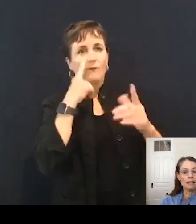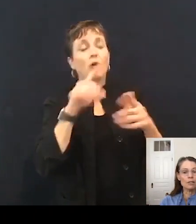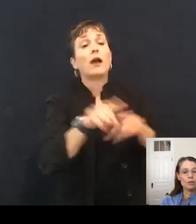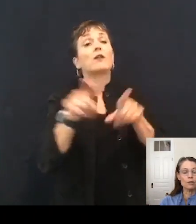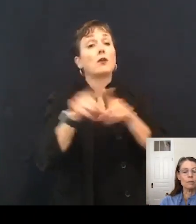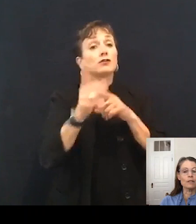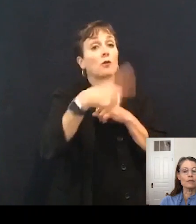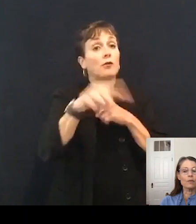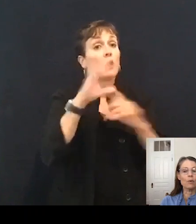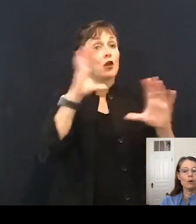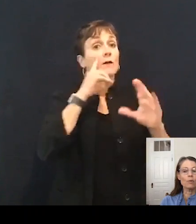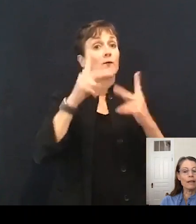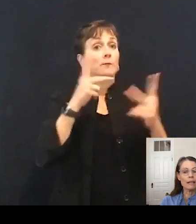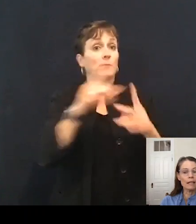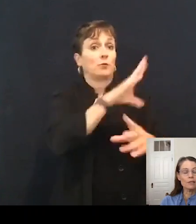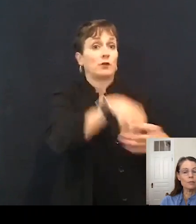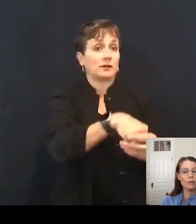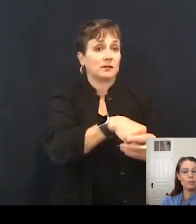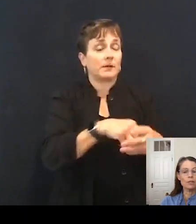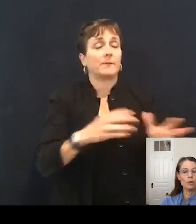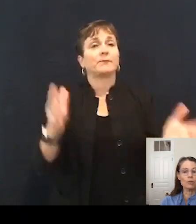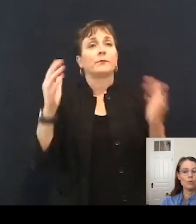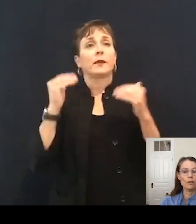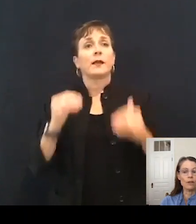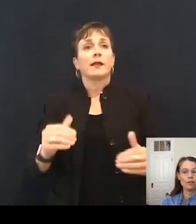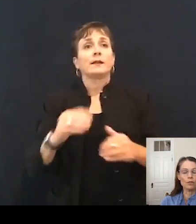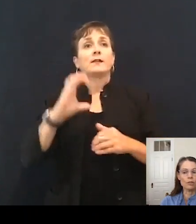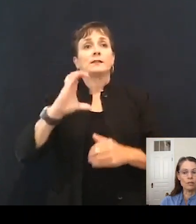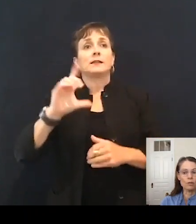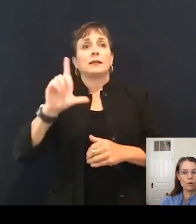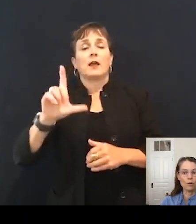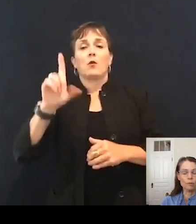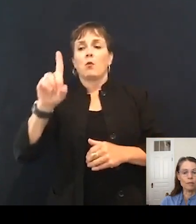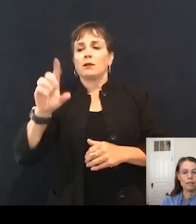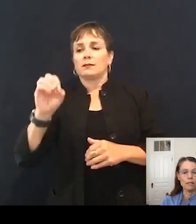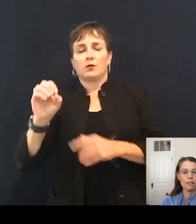retinitis pigmentosa with Usher syndrome.